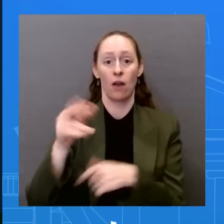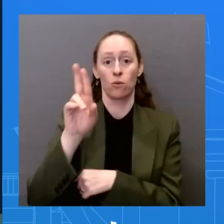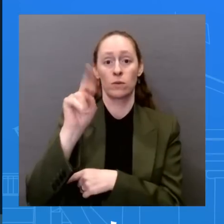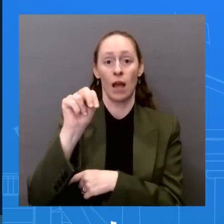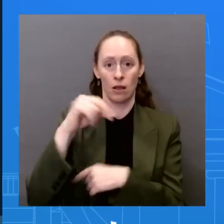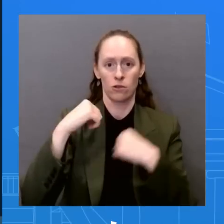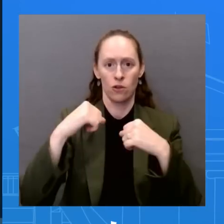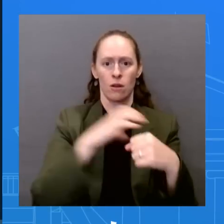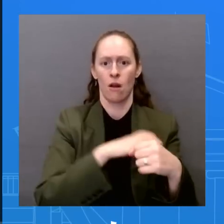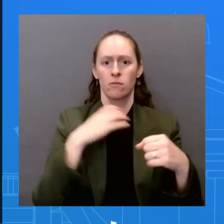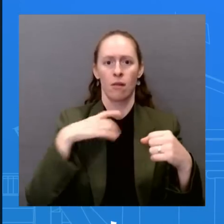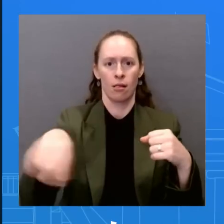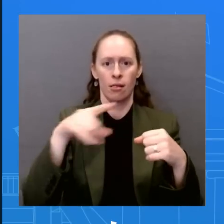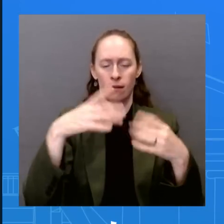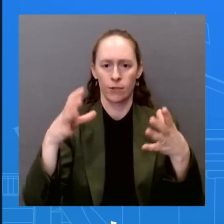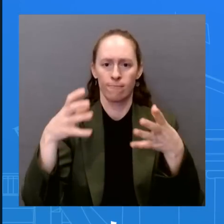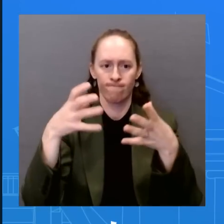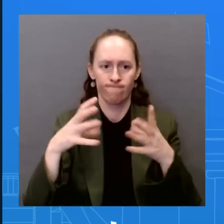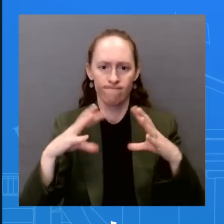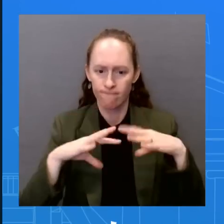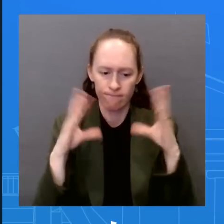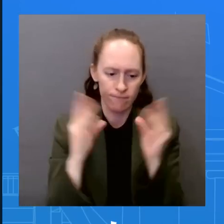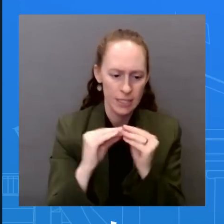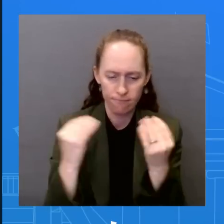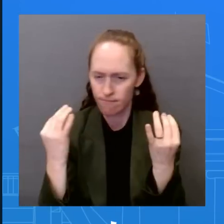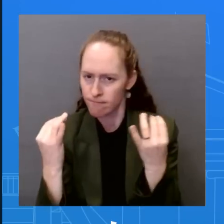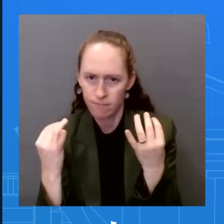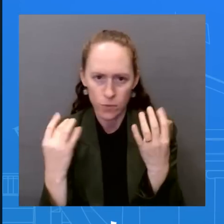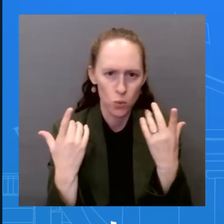a dehumanizing term to describe the Kremlin's efforts